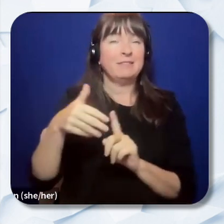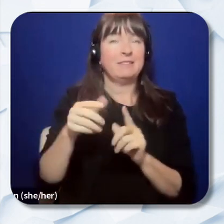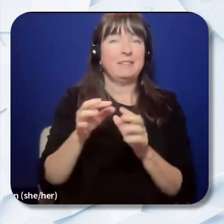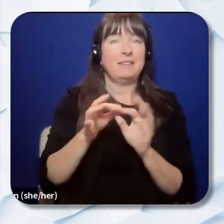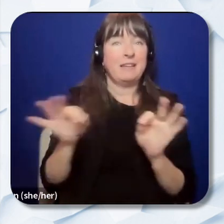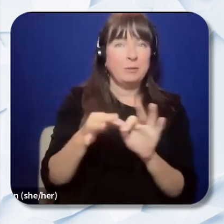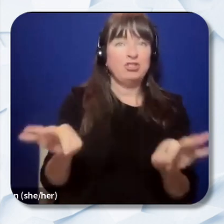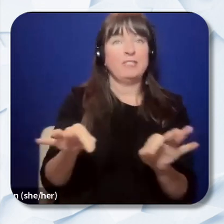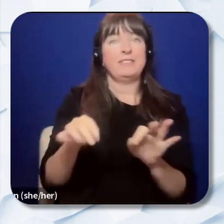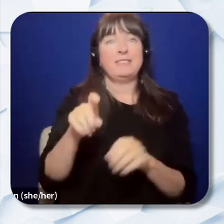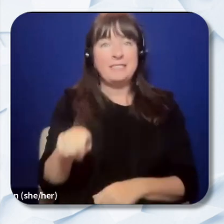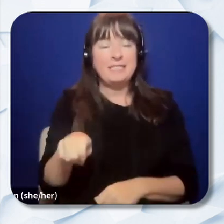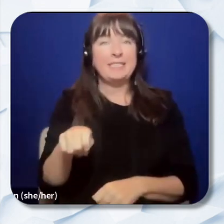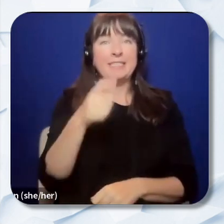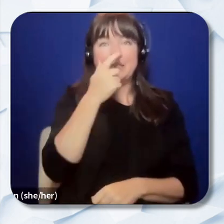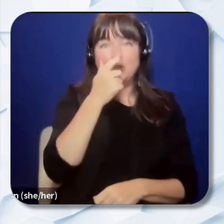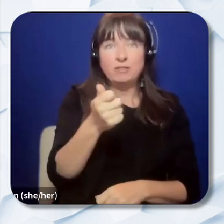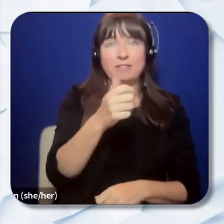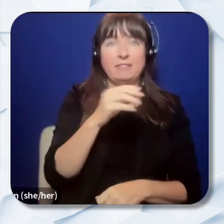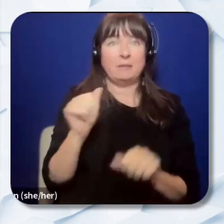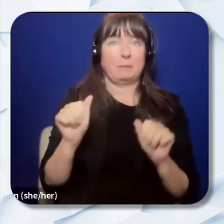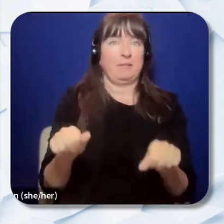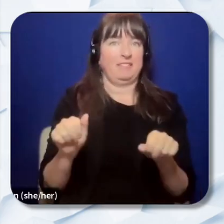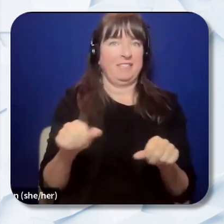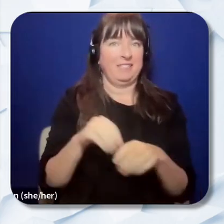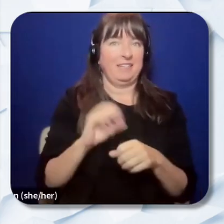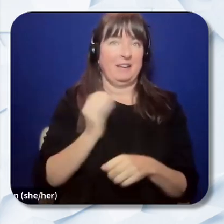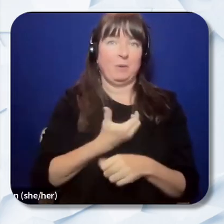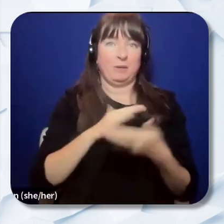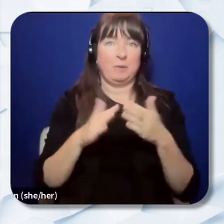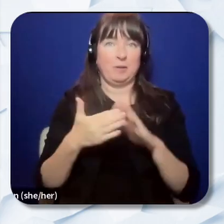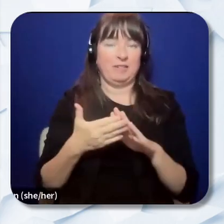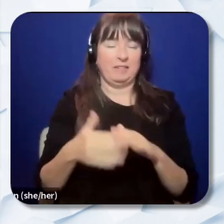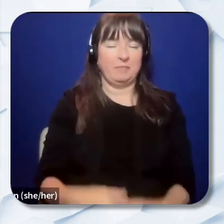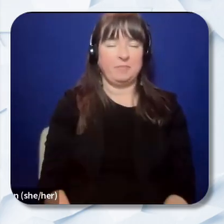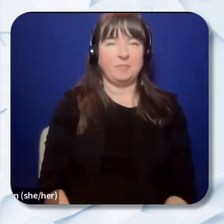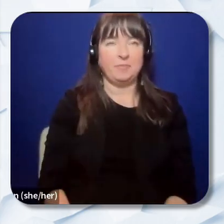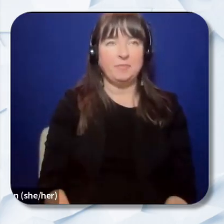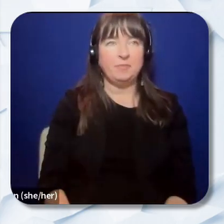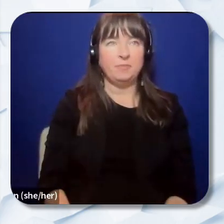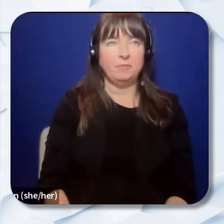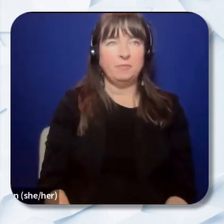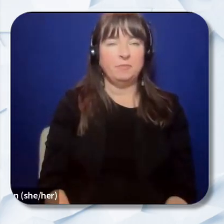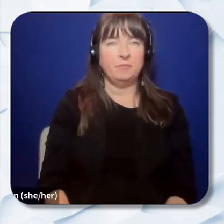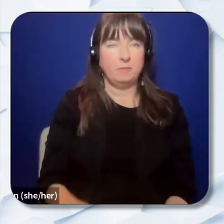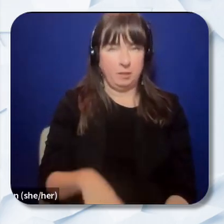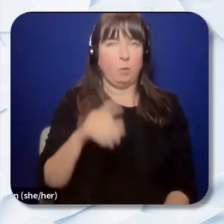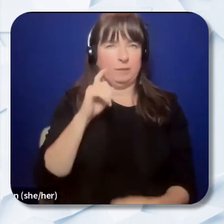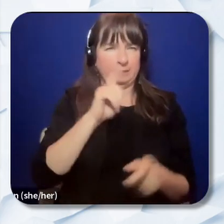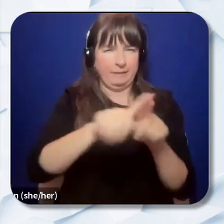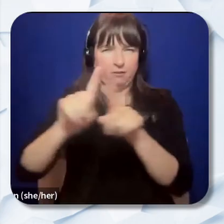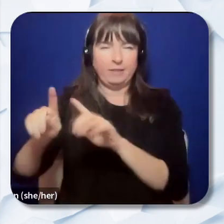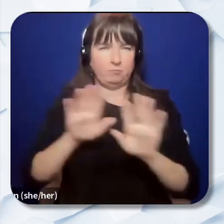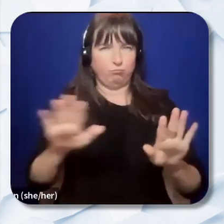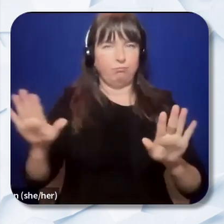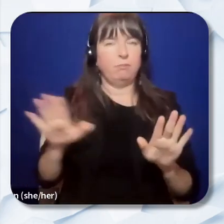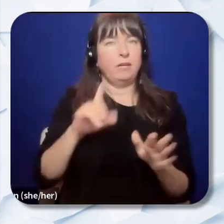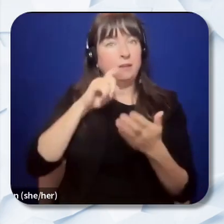needs interests and abilities in our communities. By acknowledging these differences CLASS ensures